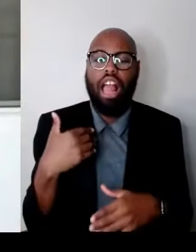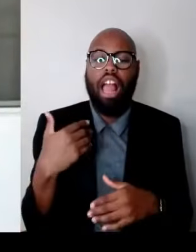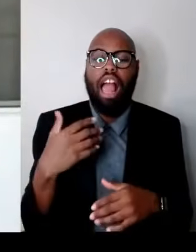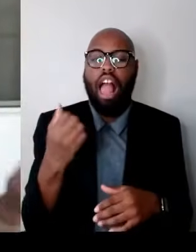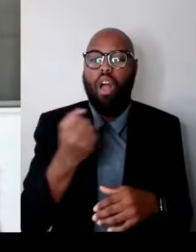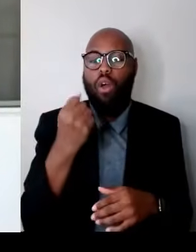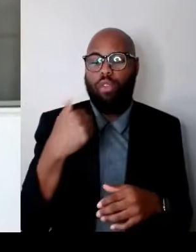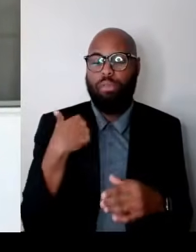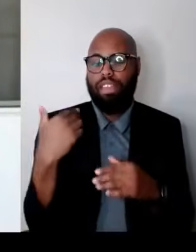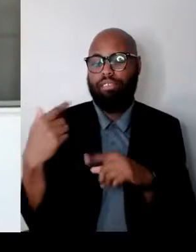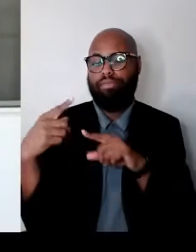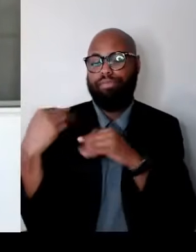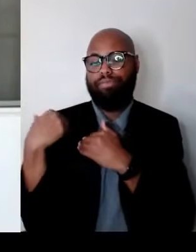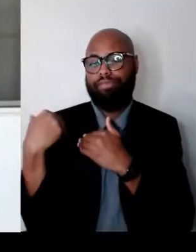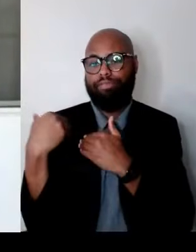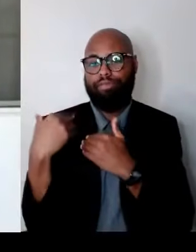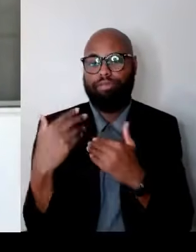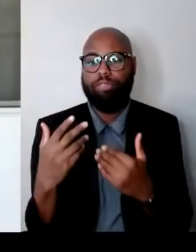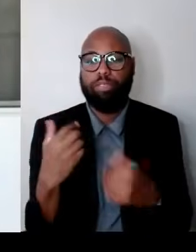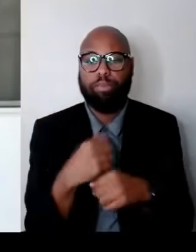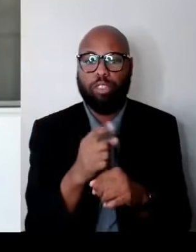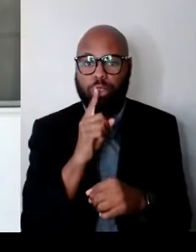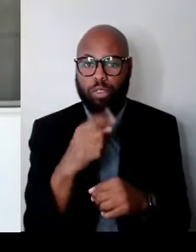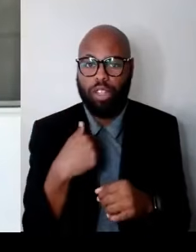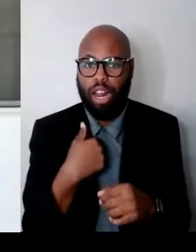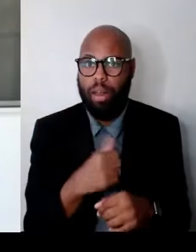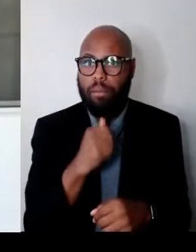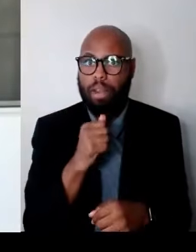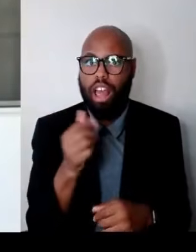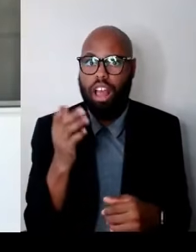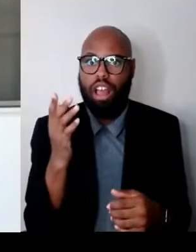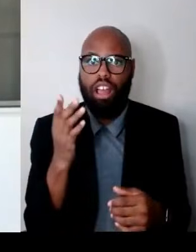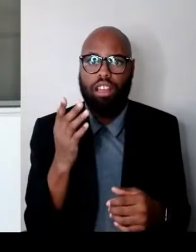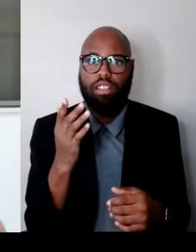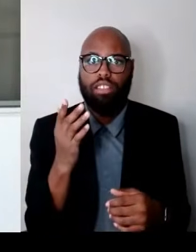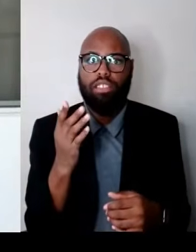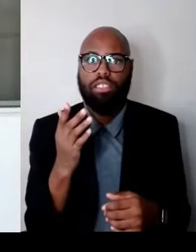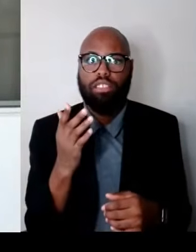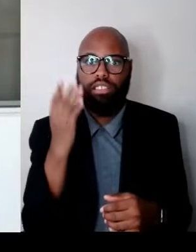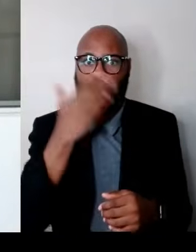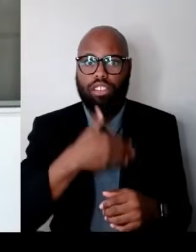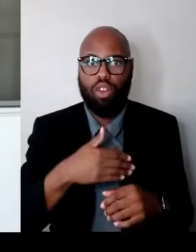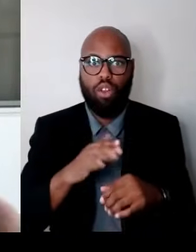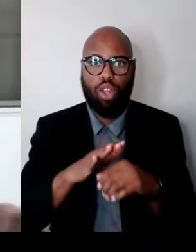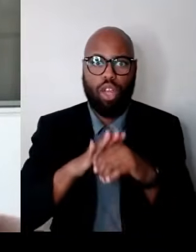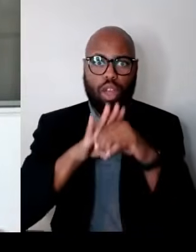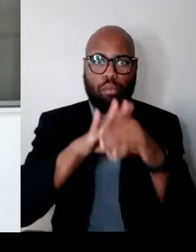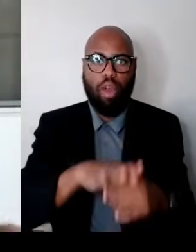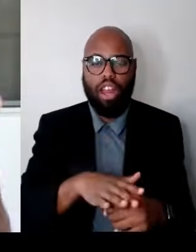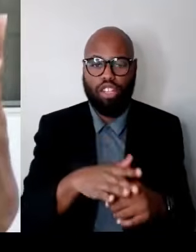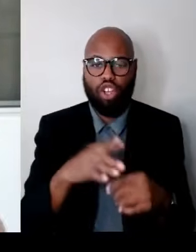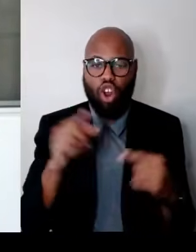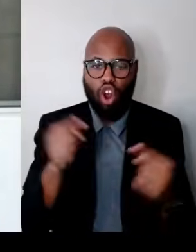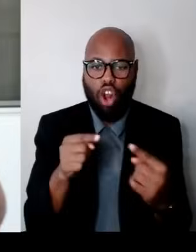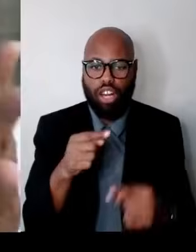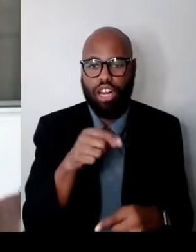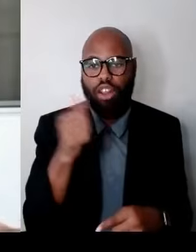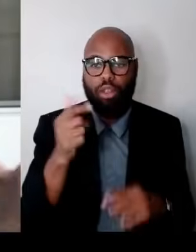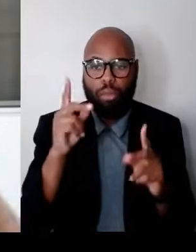to ensure that I'm not unknowingly oppressing or harming someone. And it also allows me to see that there are so many people